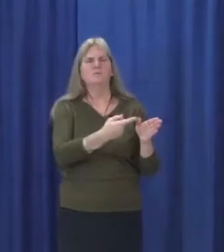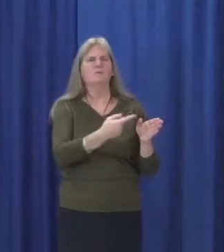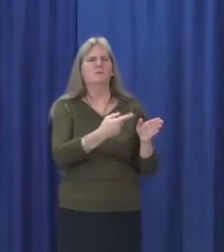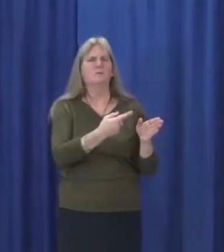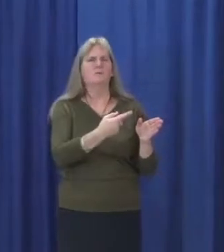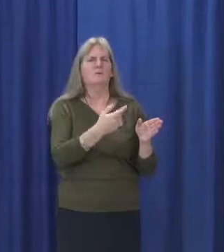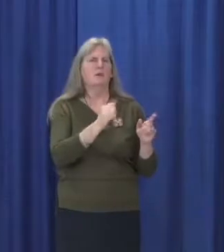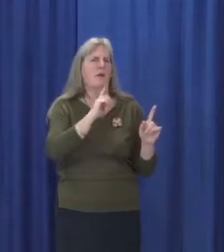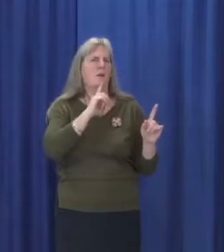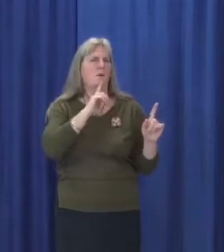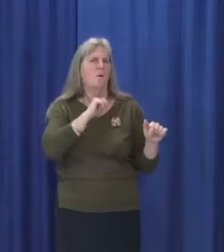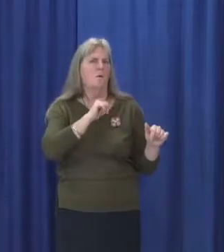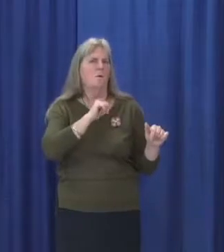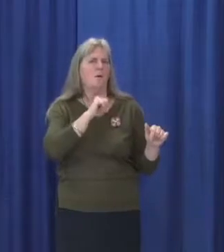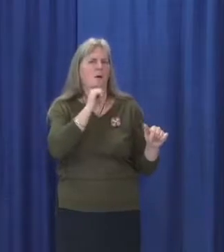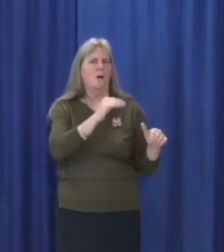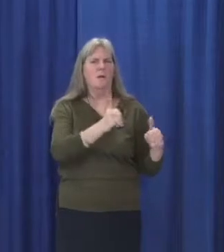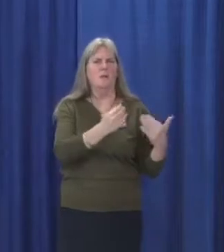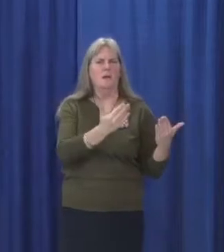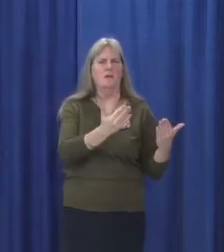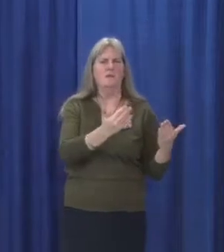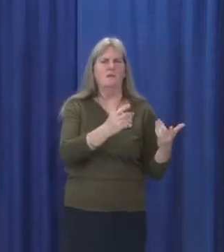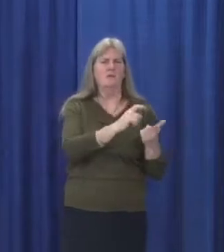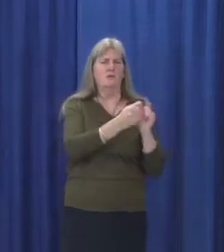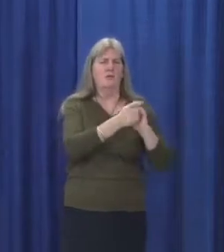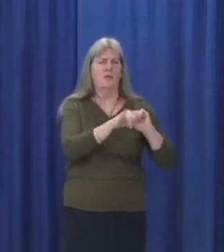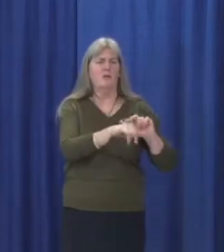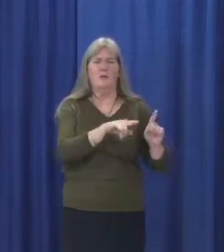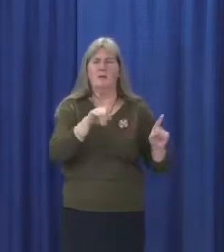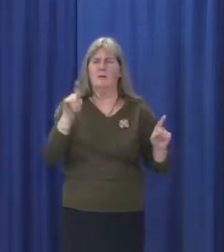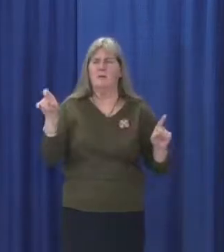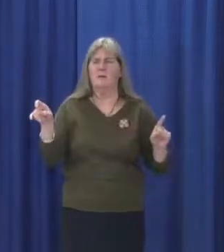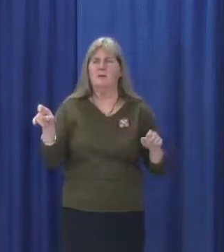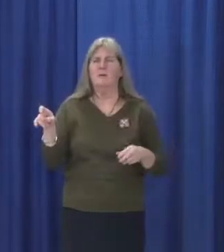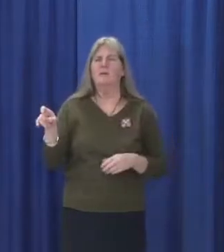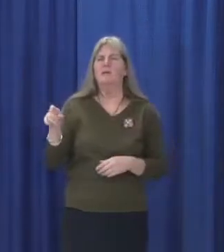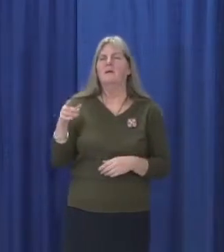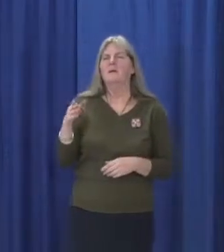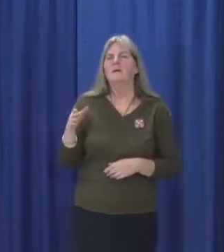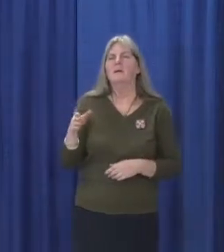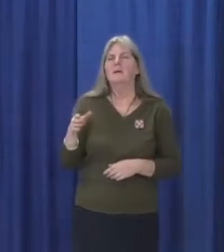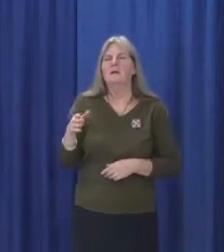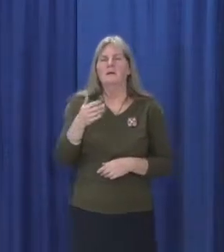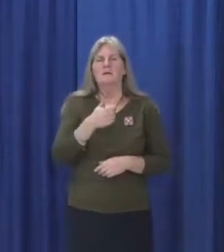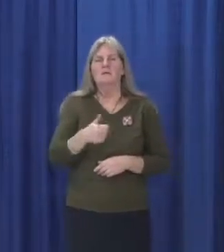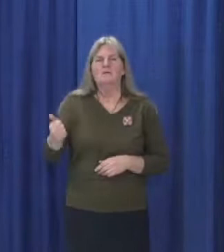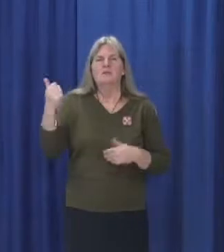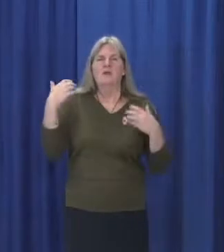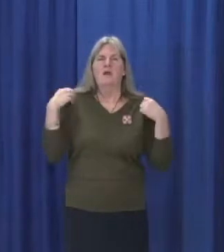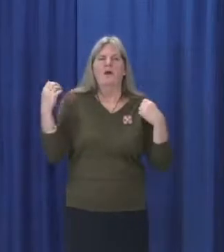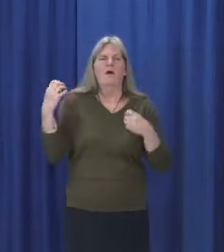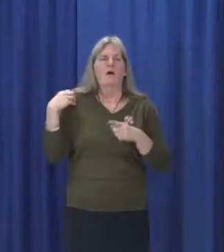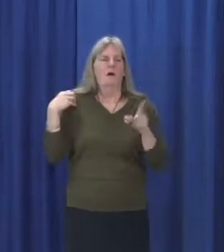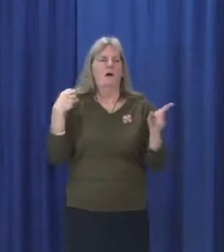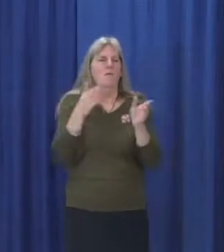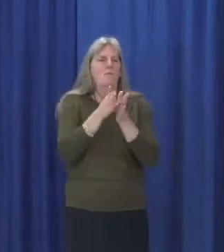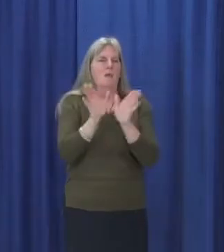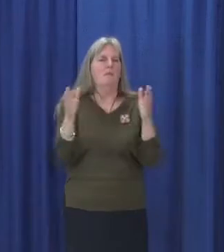order making powers as opposed recommendations? To be clear she does have